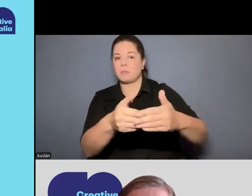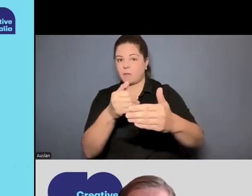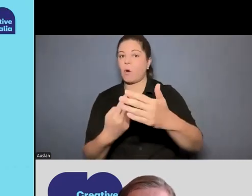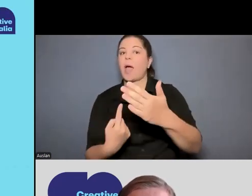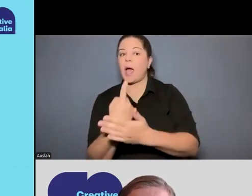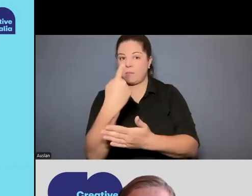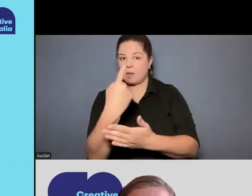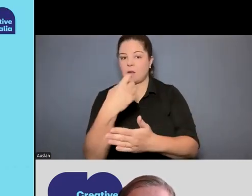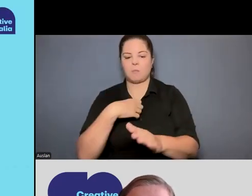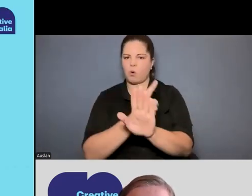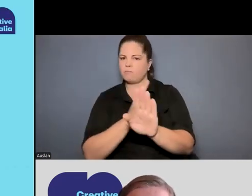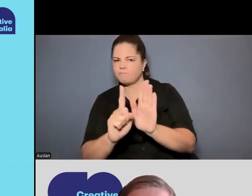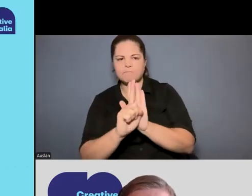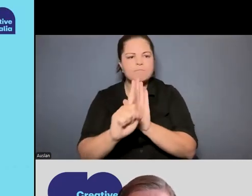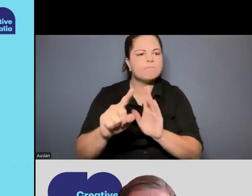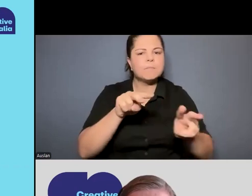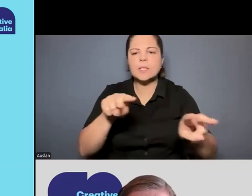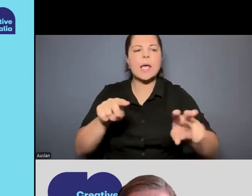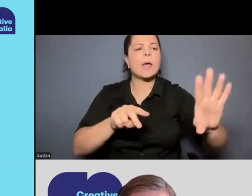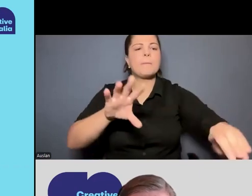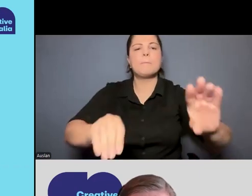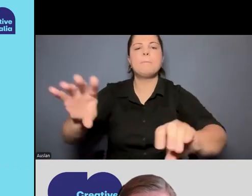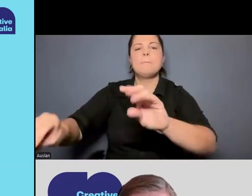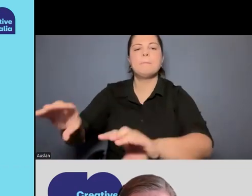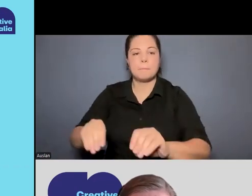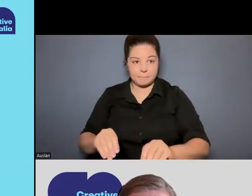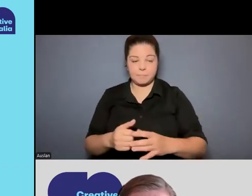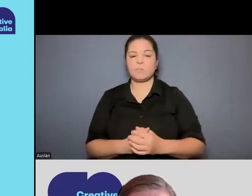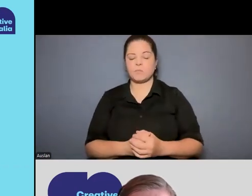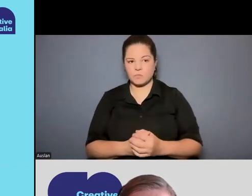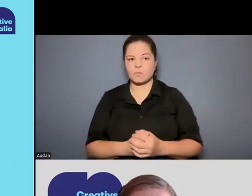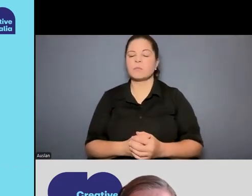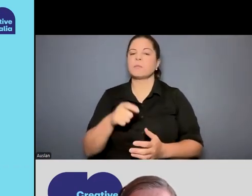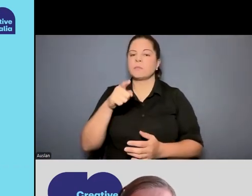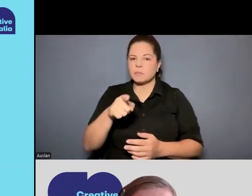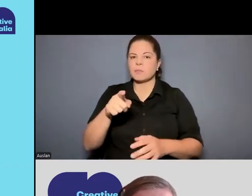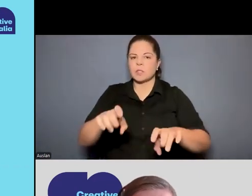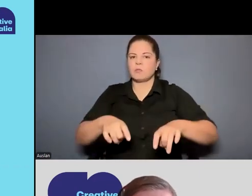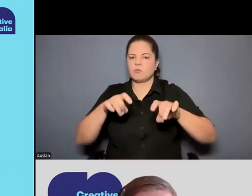introduction of a new, positive duty in the Federal Sex Discrimination Act. This was a